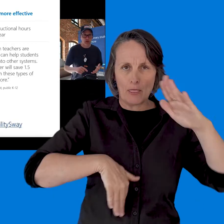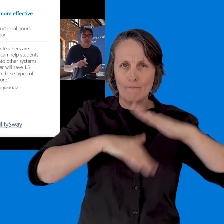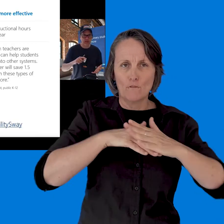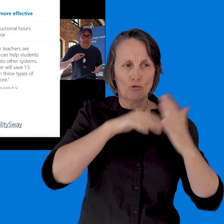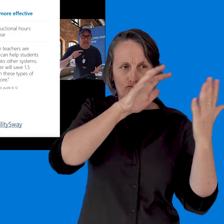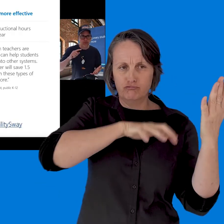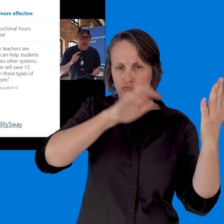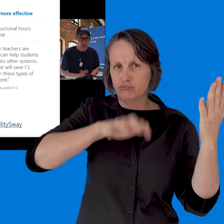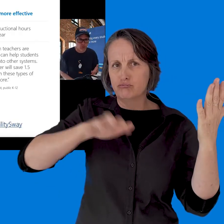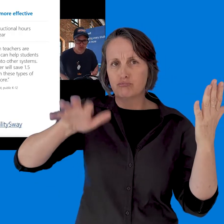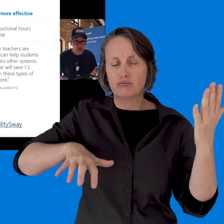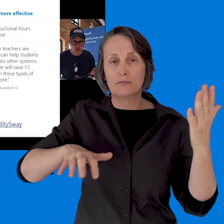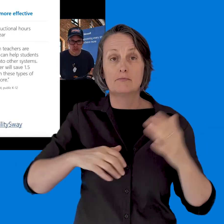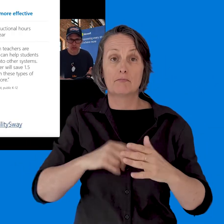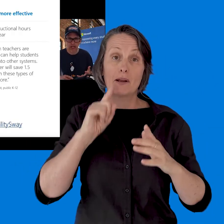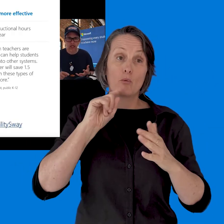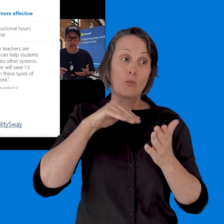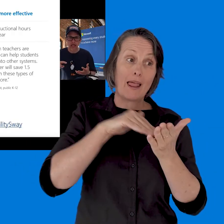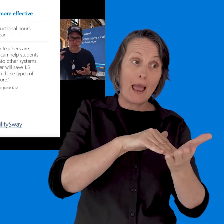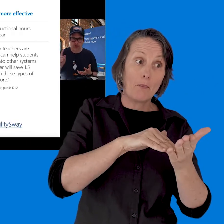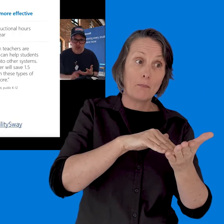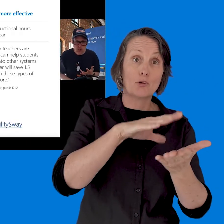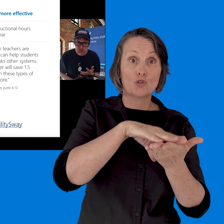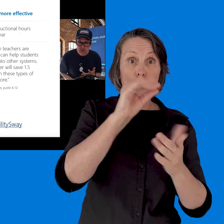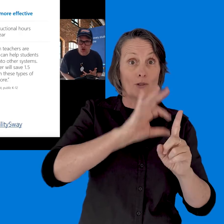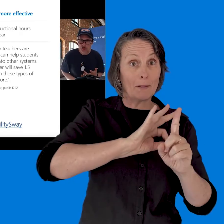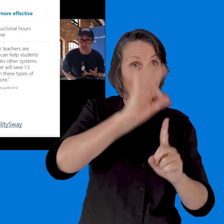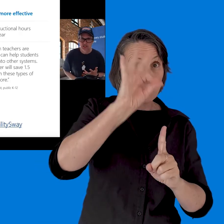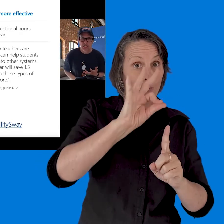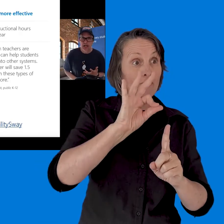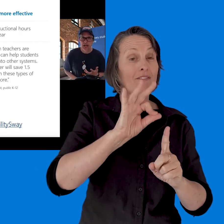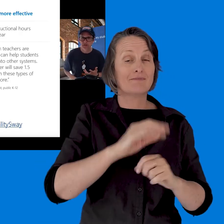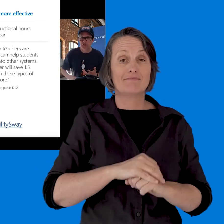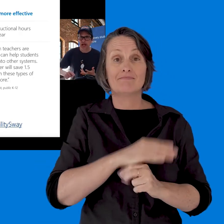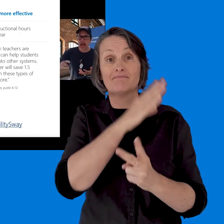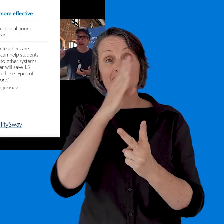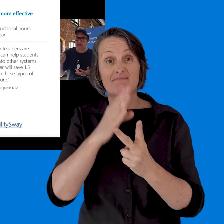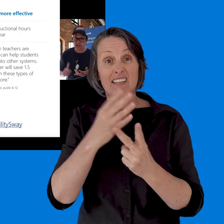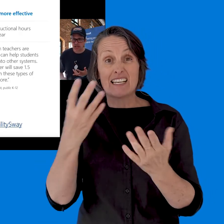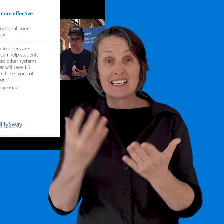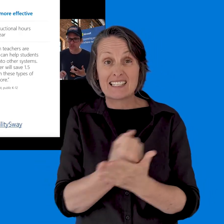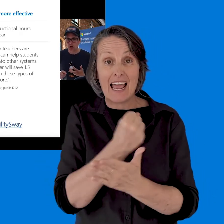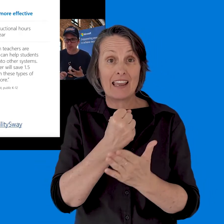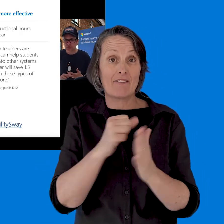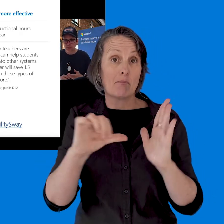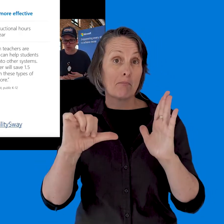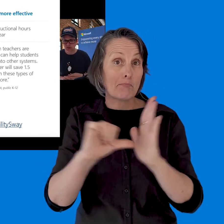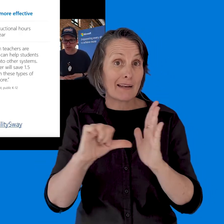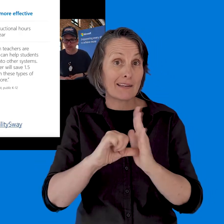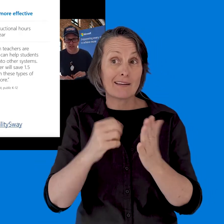but ultimately it improves student learning, it reduces costs and effort, and it saves time, and is more effective.